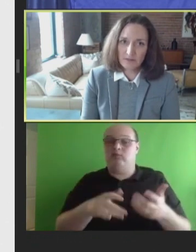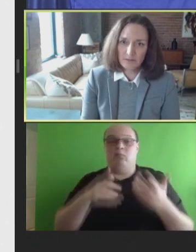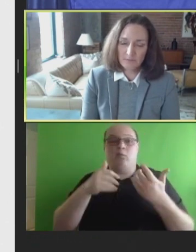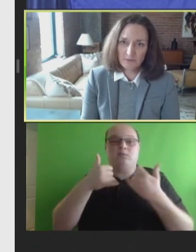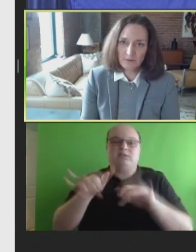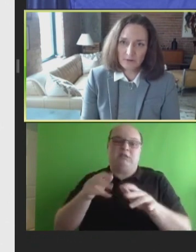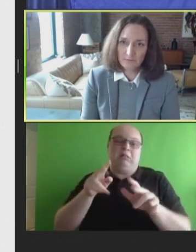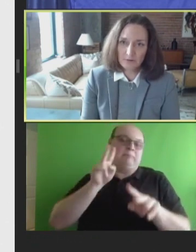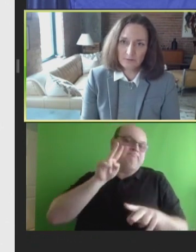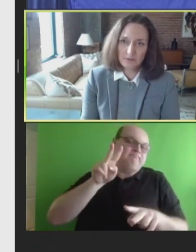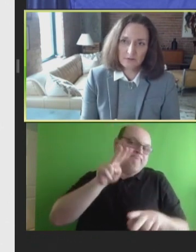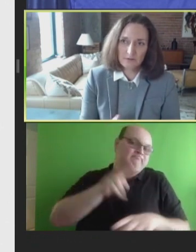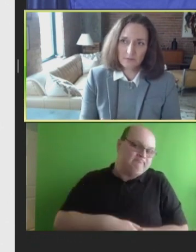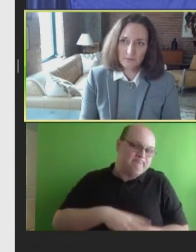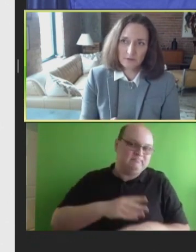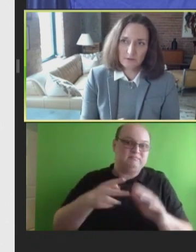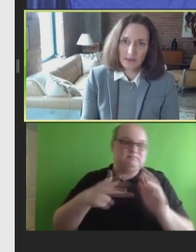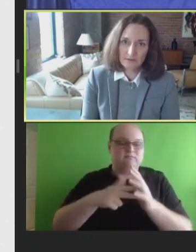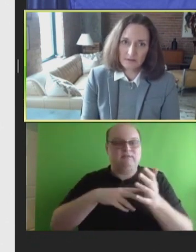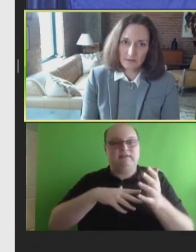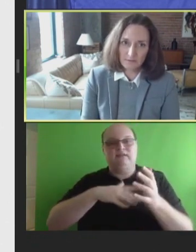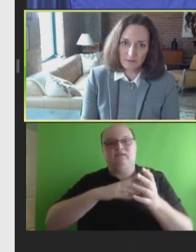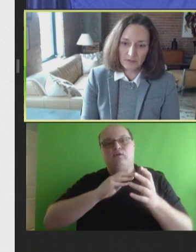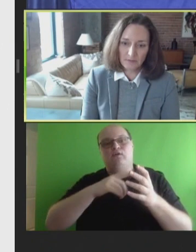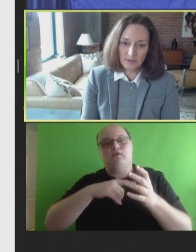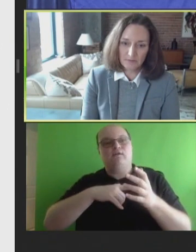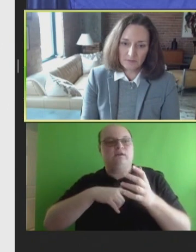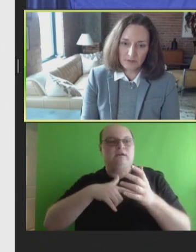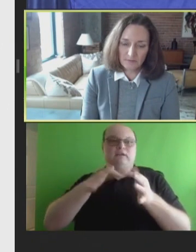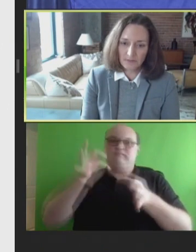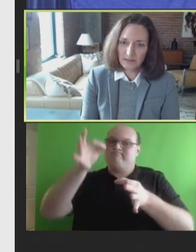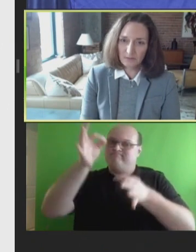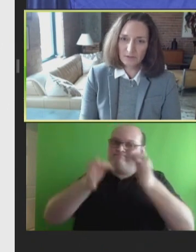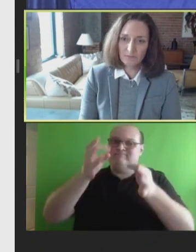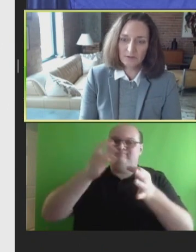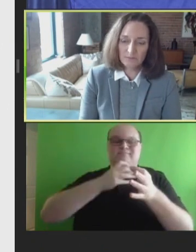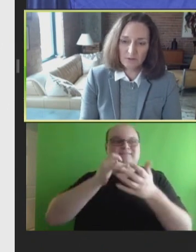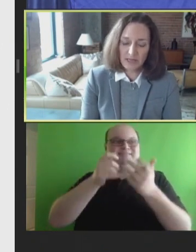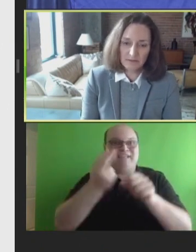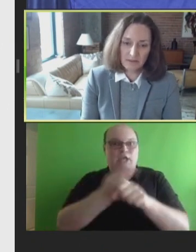what does that mean for jurisdictions for which that could not be used? I think we don't know